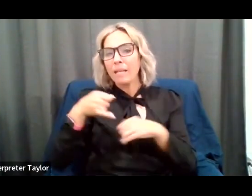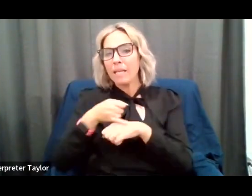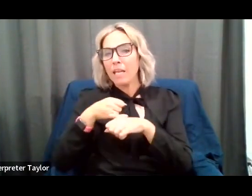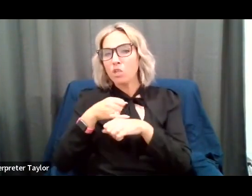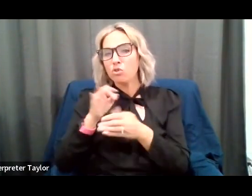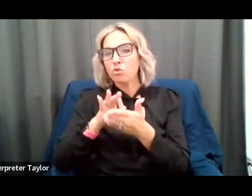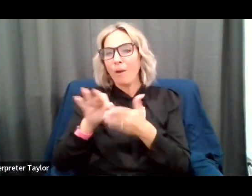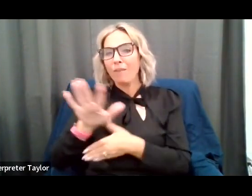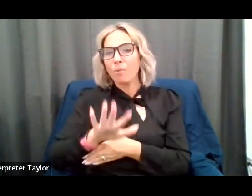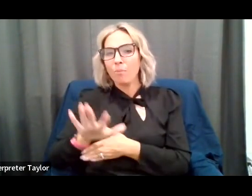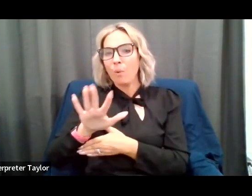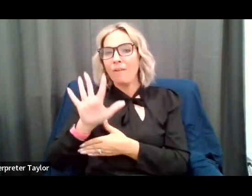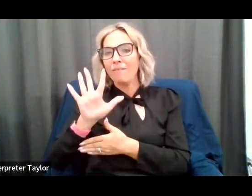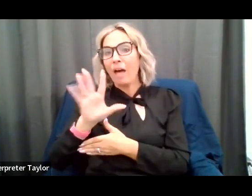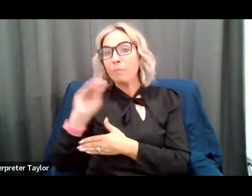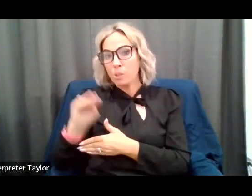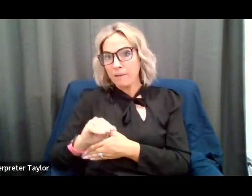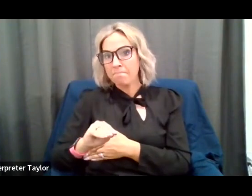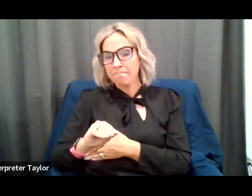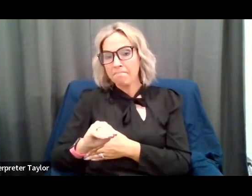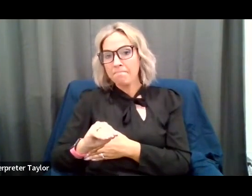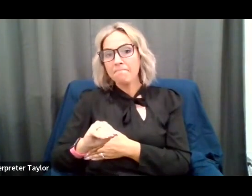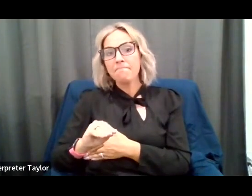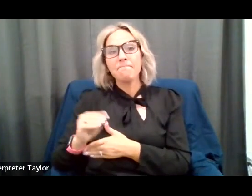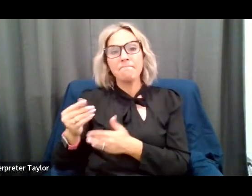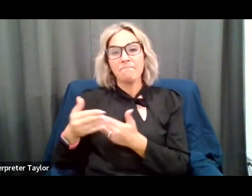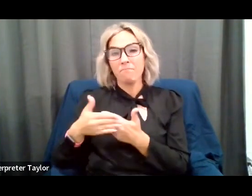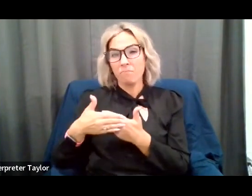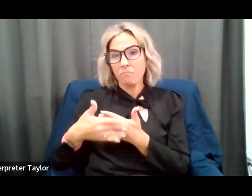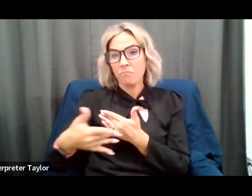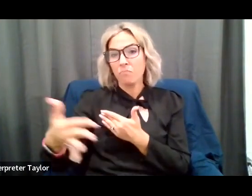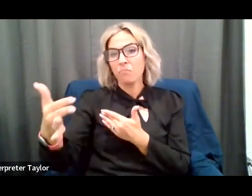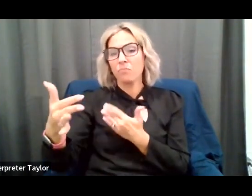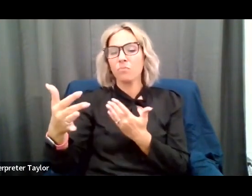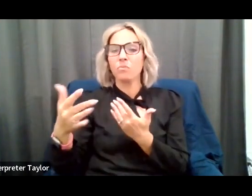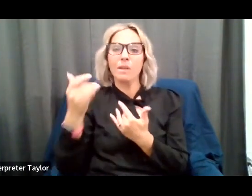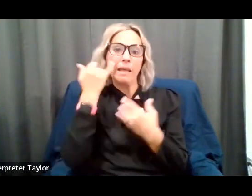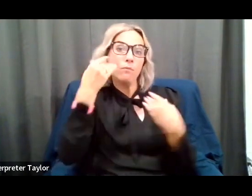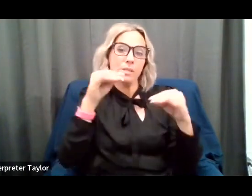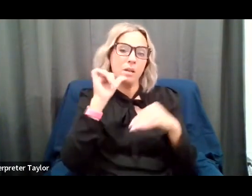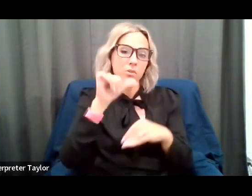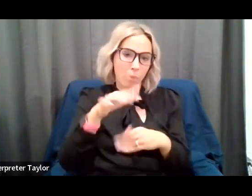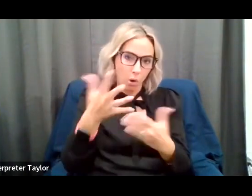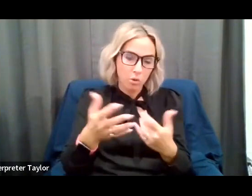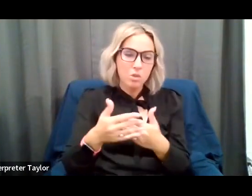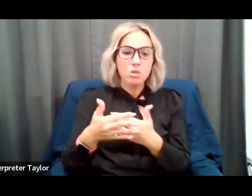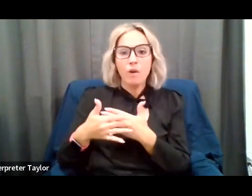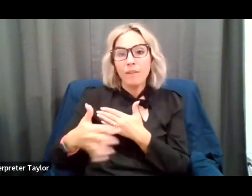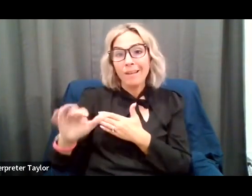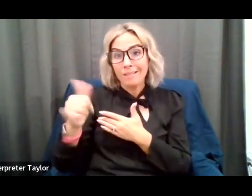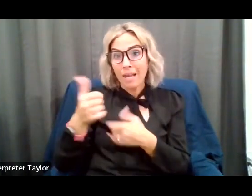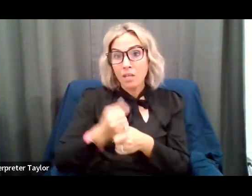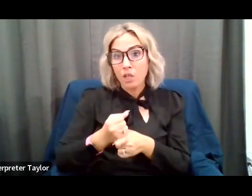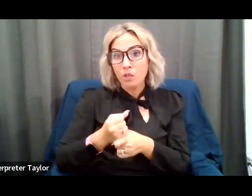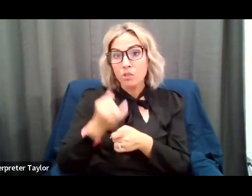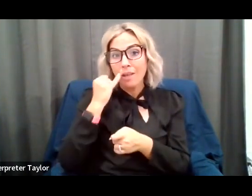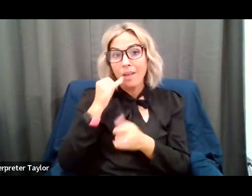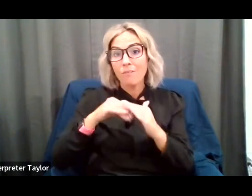approximately 5% over the next between... Let's say we sold the Bonds tomorrow over the next ten years, if rates were to fall again,